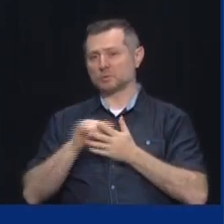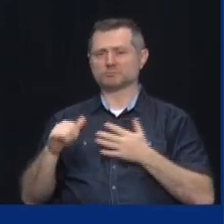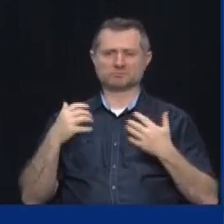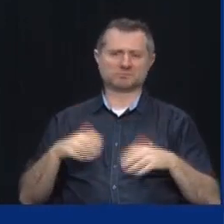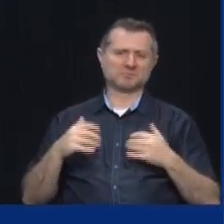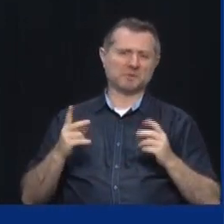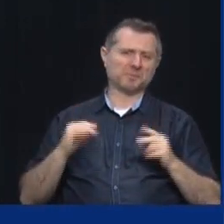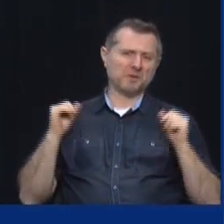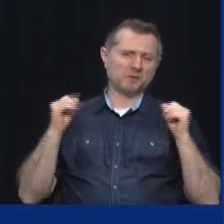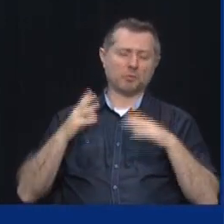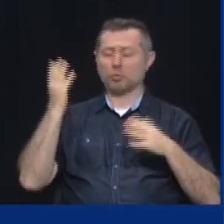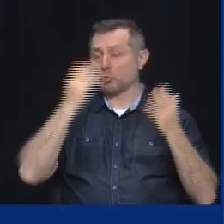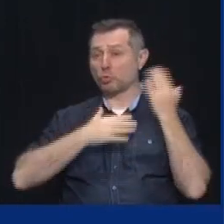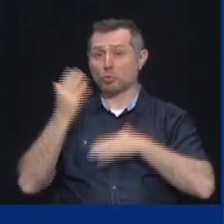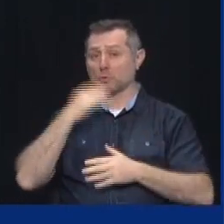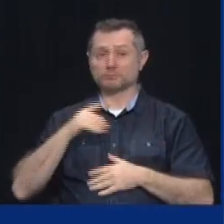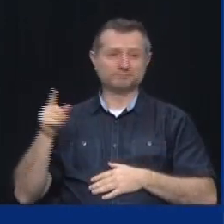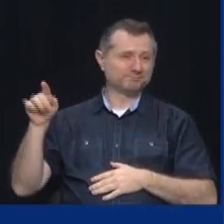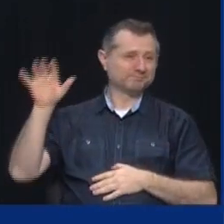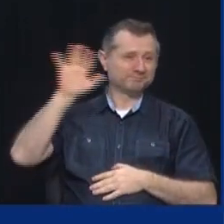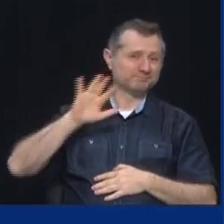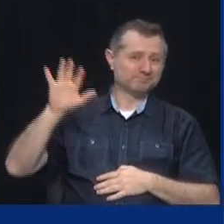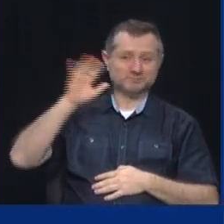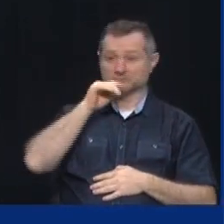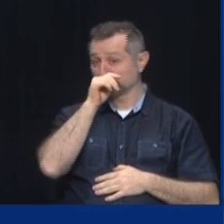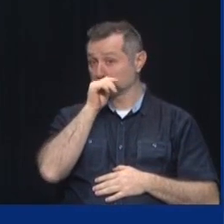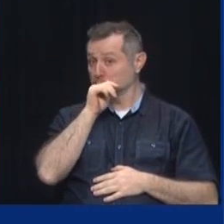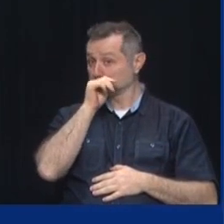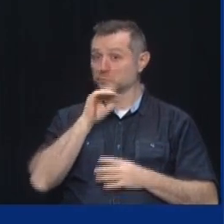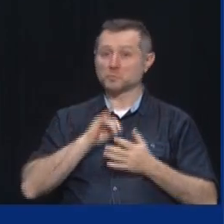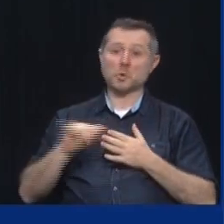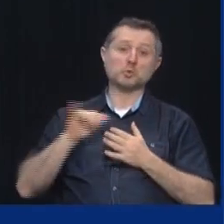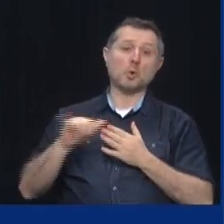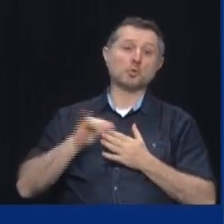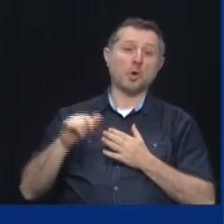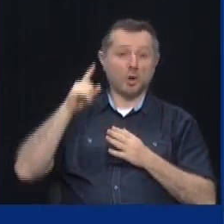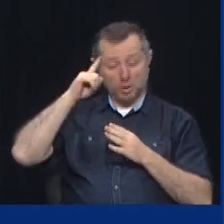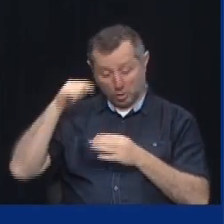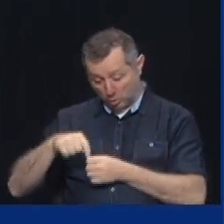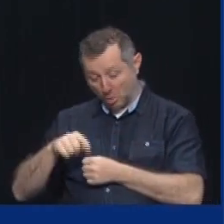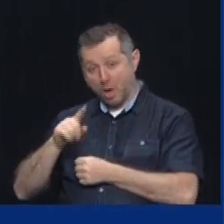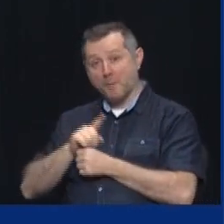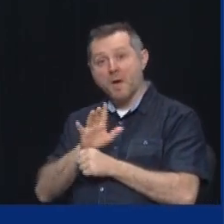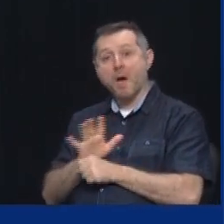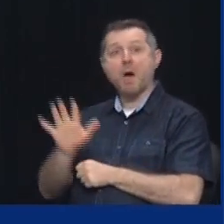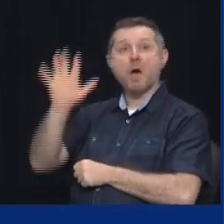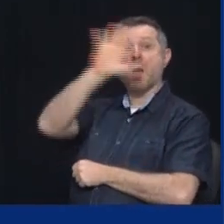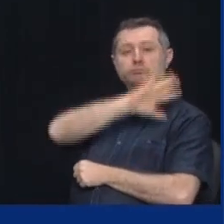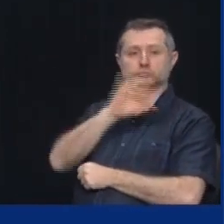AREAS ON THE GLOBE, ALL RIGHT HERE IN THE STATE OF NEW YORK. UPSTATE NEW YORK HAS BEEN A